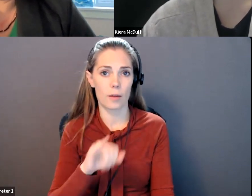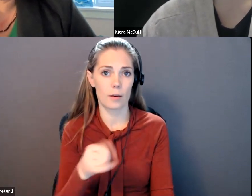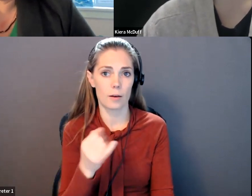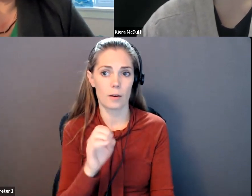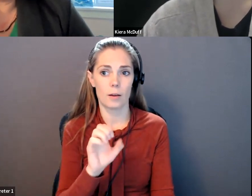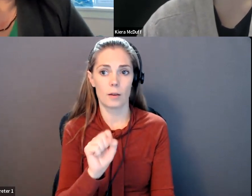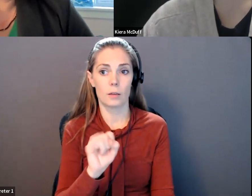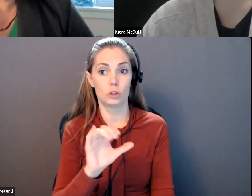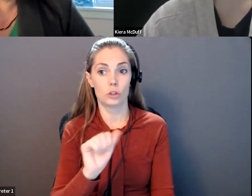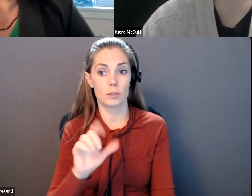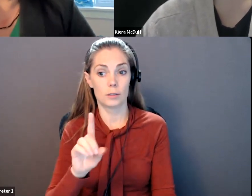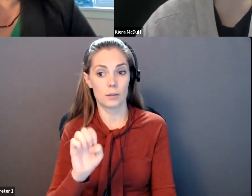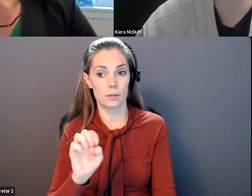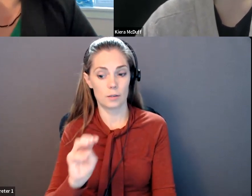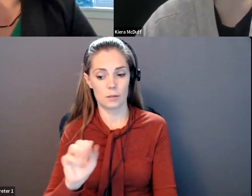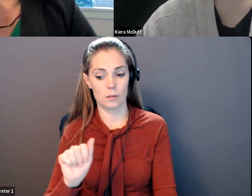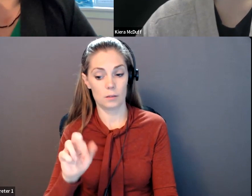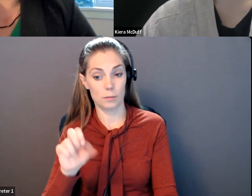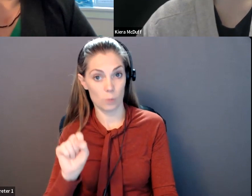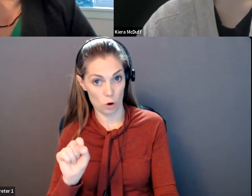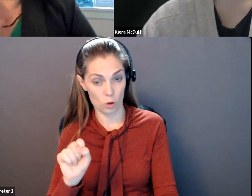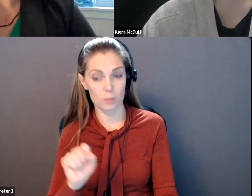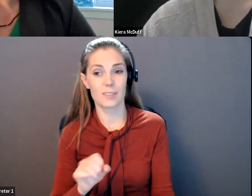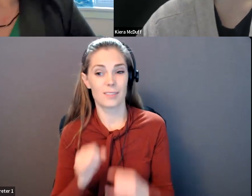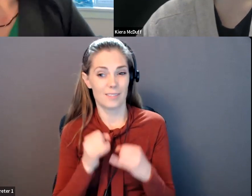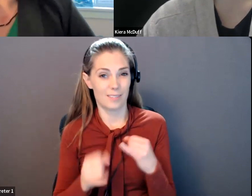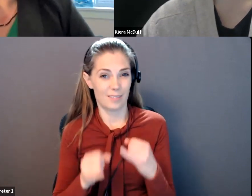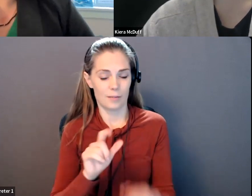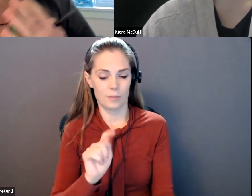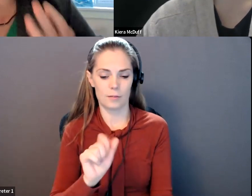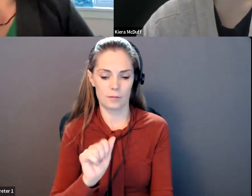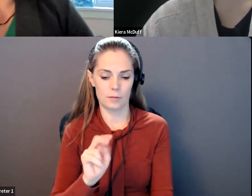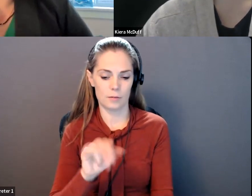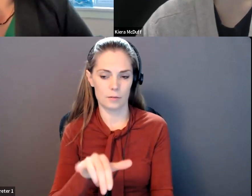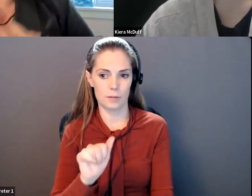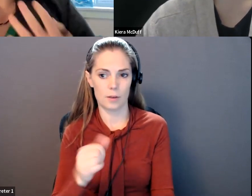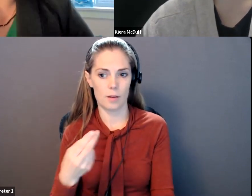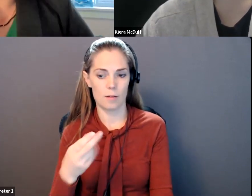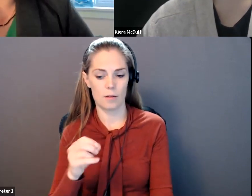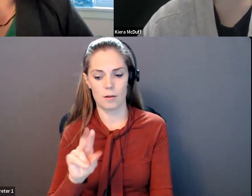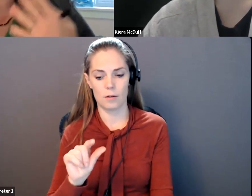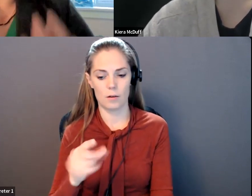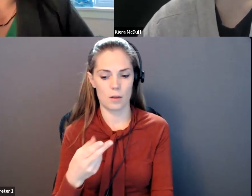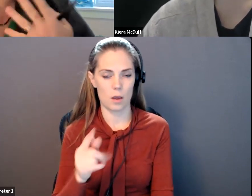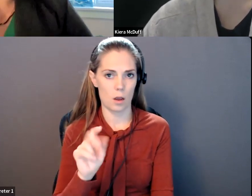Houghton. We will also, if we have time, invite you to chat with us to ask questions and to really